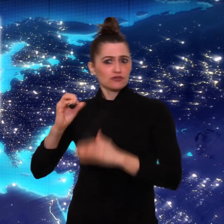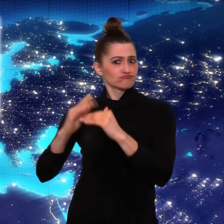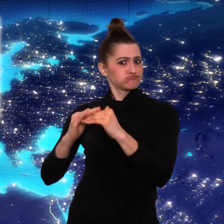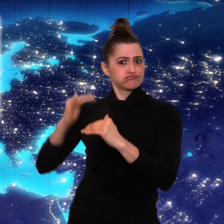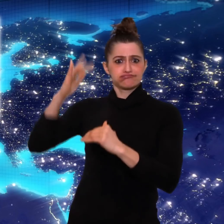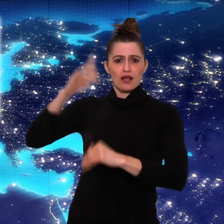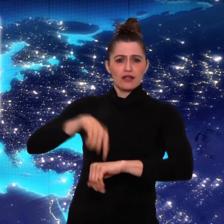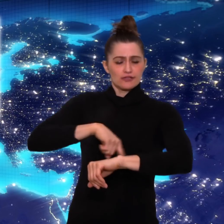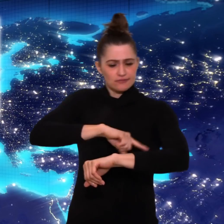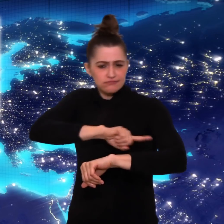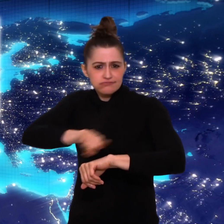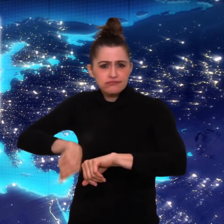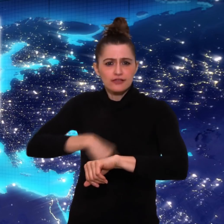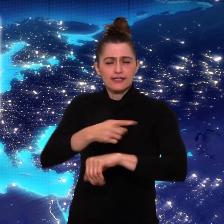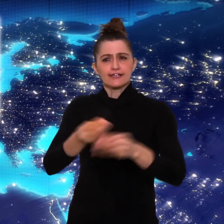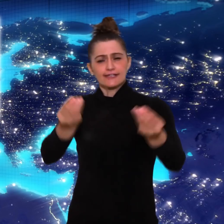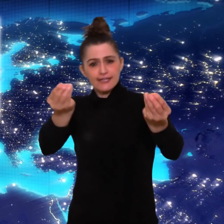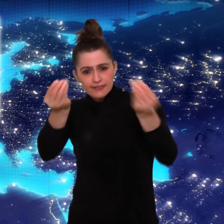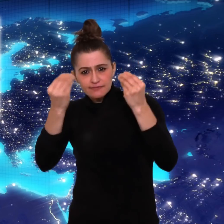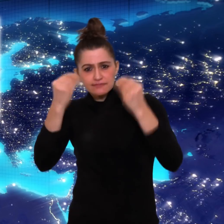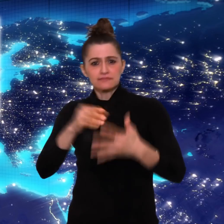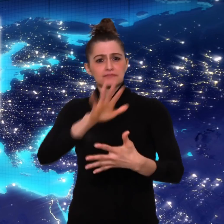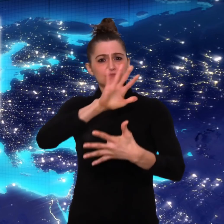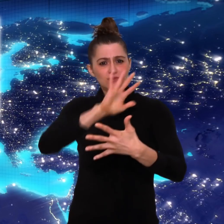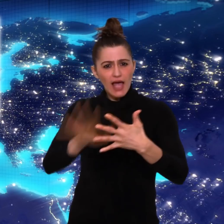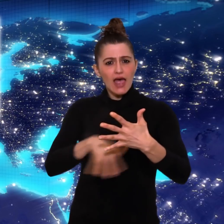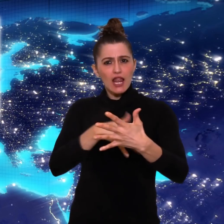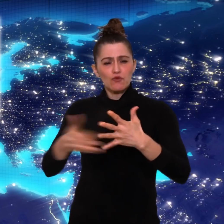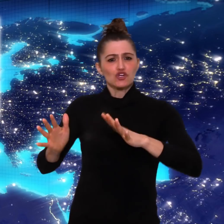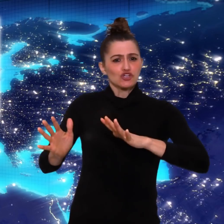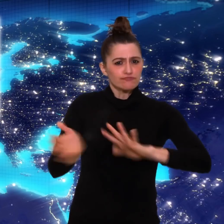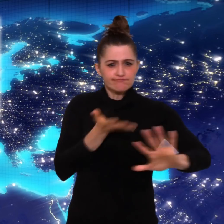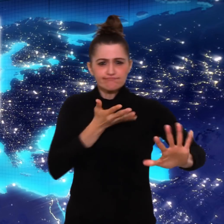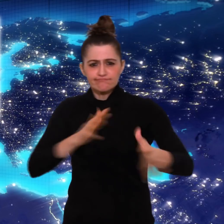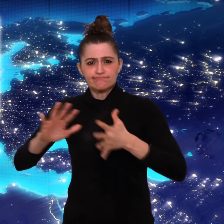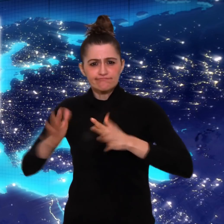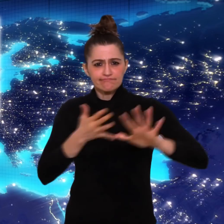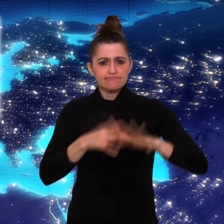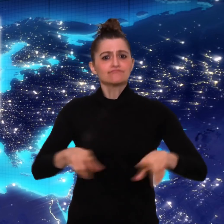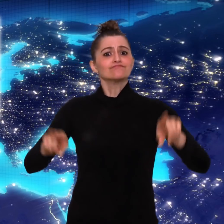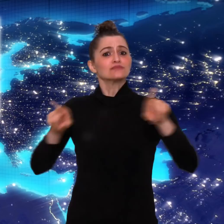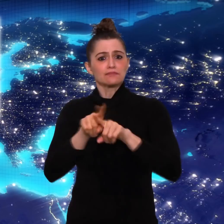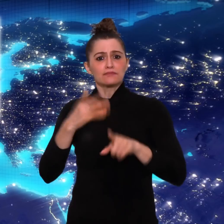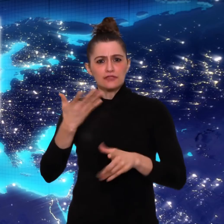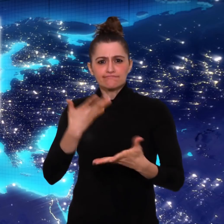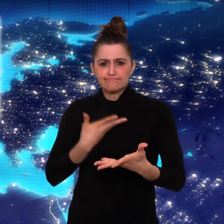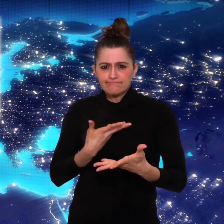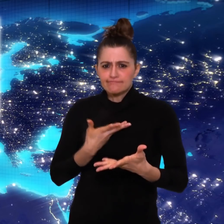learning sign language and